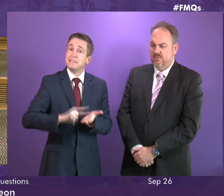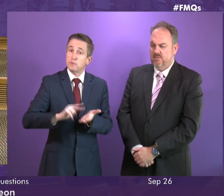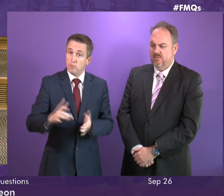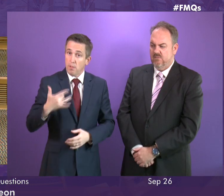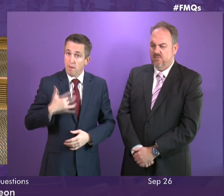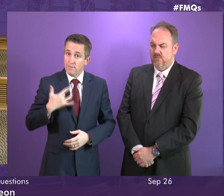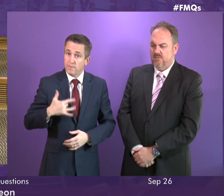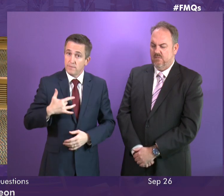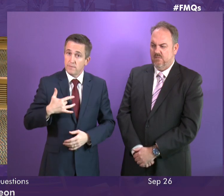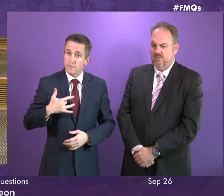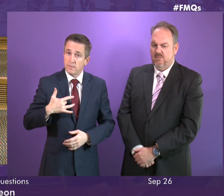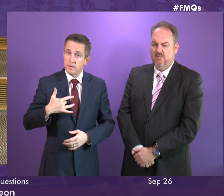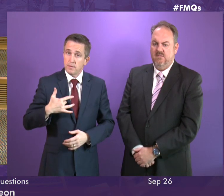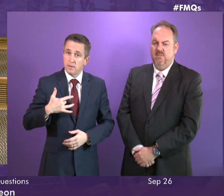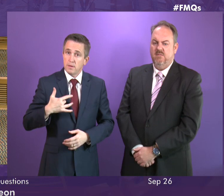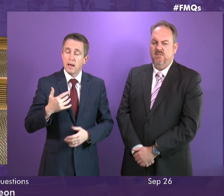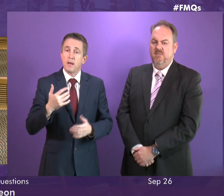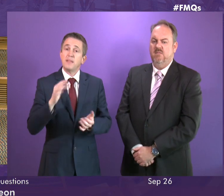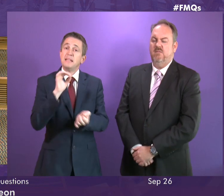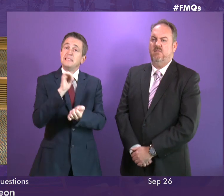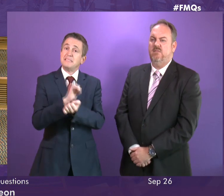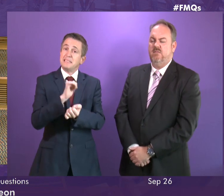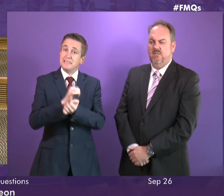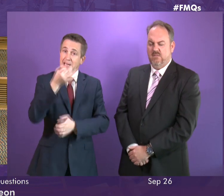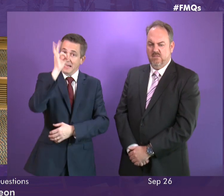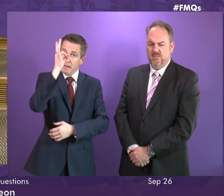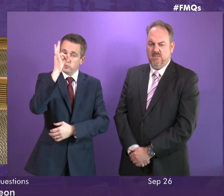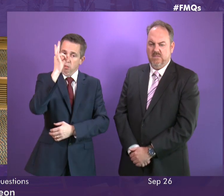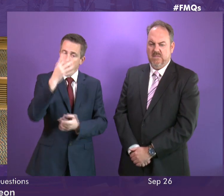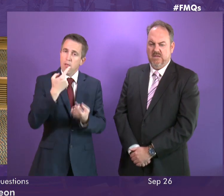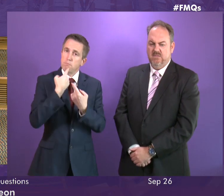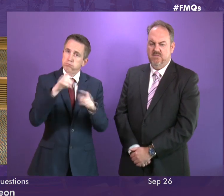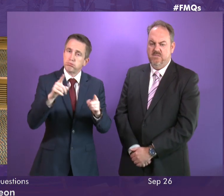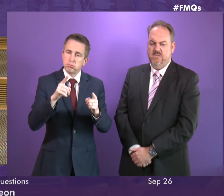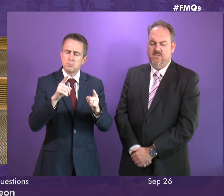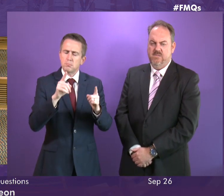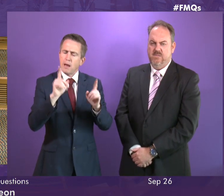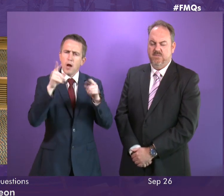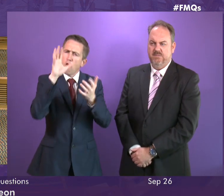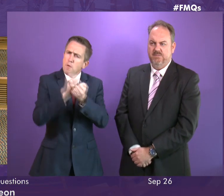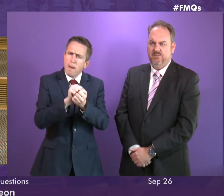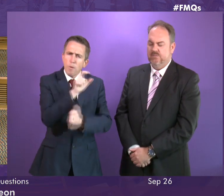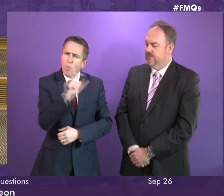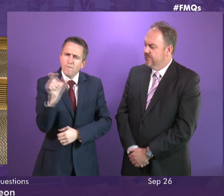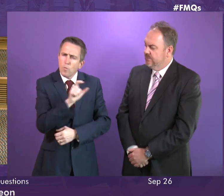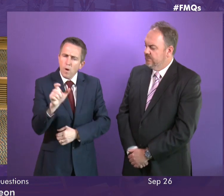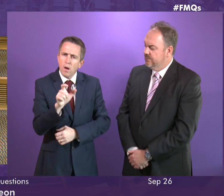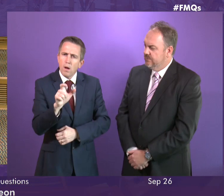I do not want to misquote the Scottish Sentencing Council, but I recollect that it has made